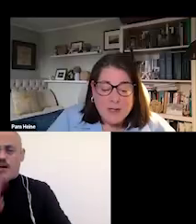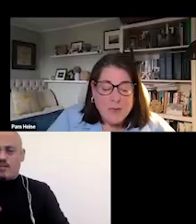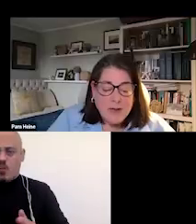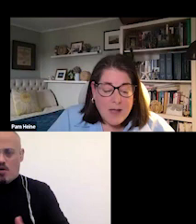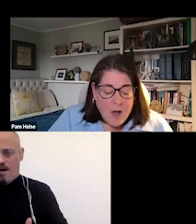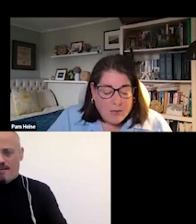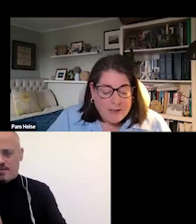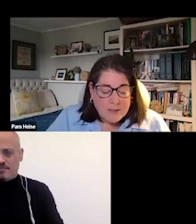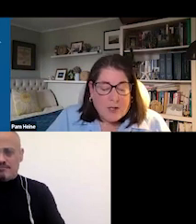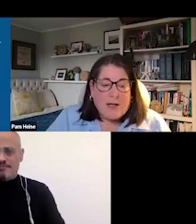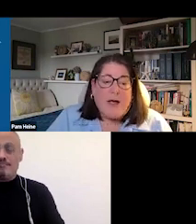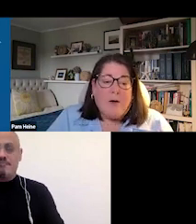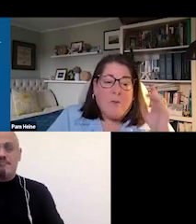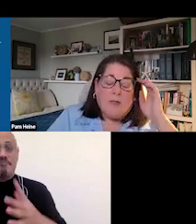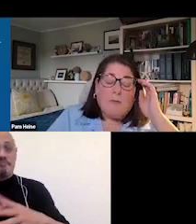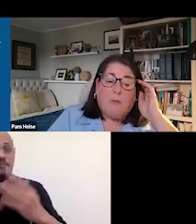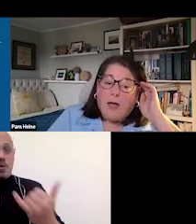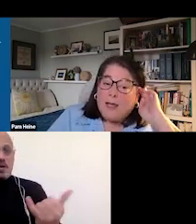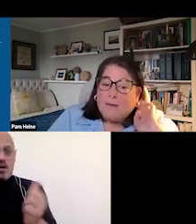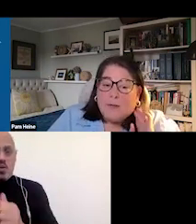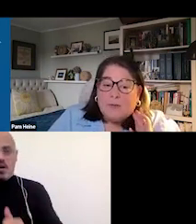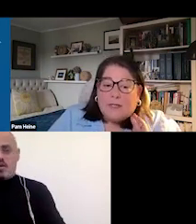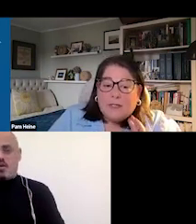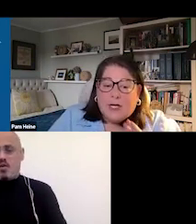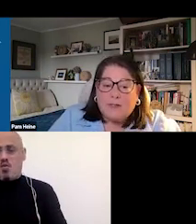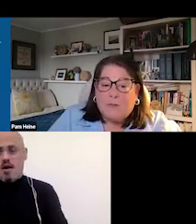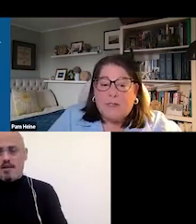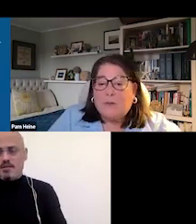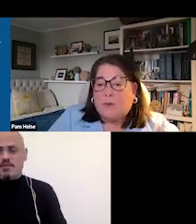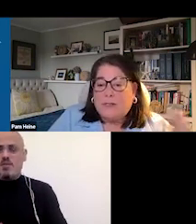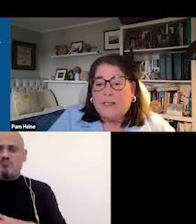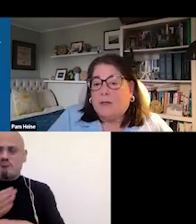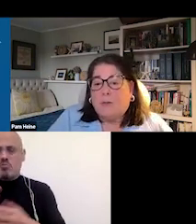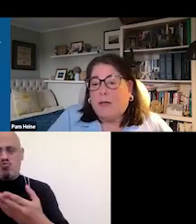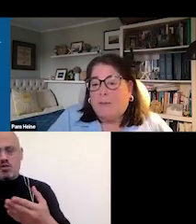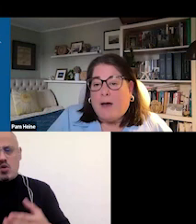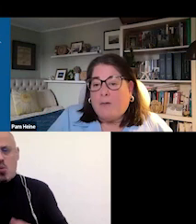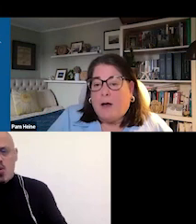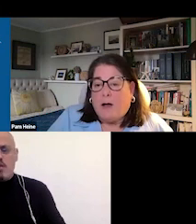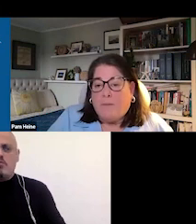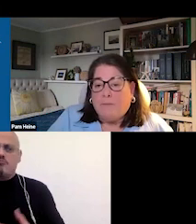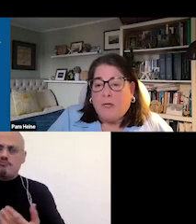So let's start now with Ryan, who's gonna share some resources and a little bit about, on,